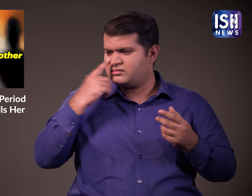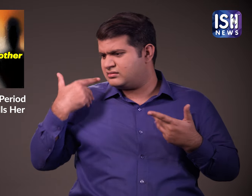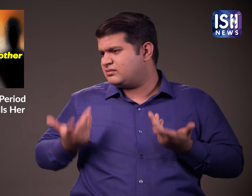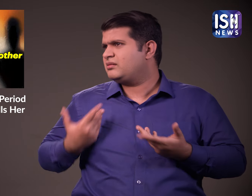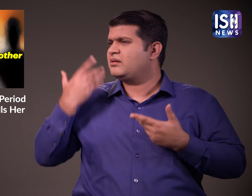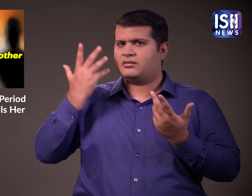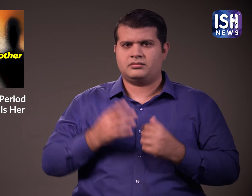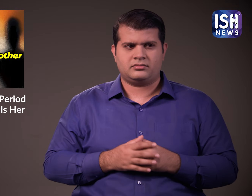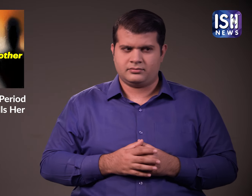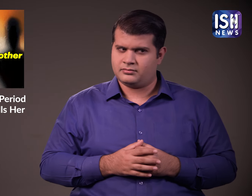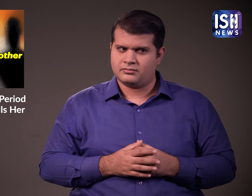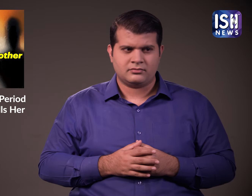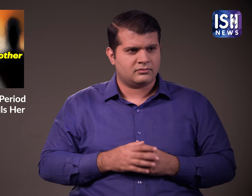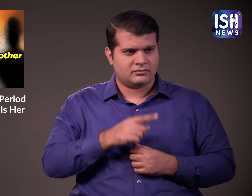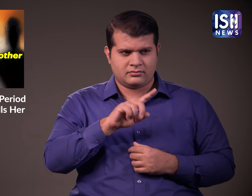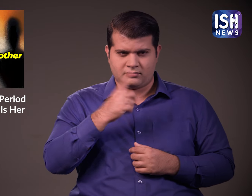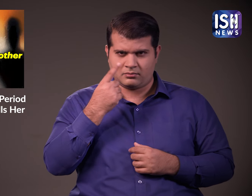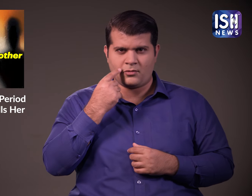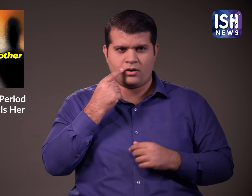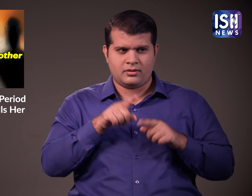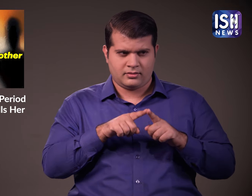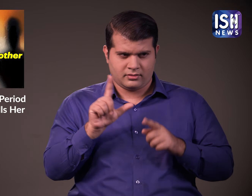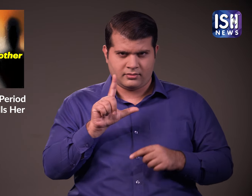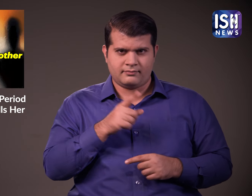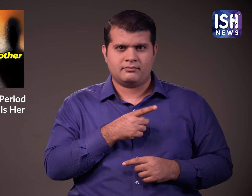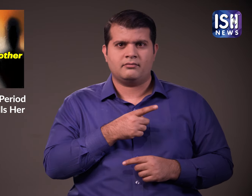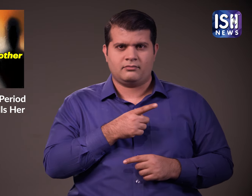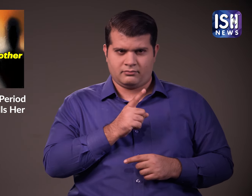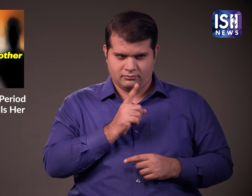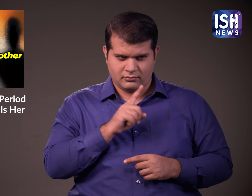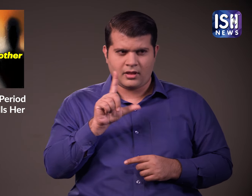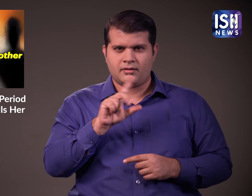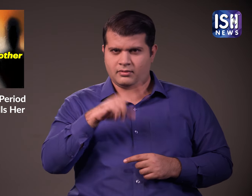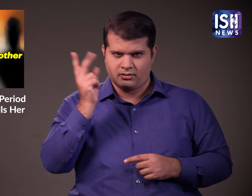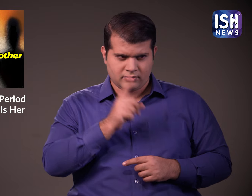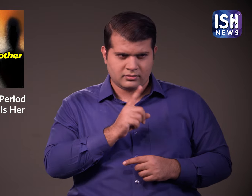When the girl said she had no idea, he asked if she had sex with someone.